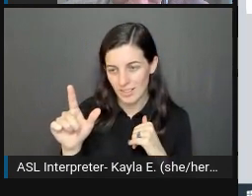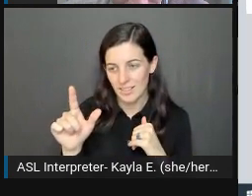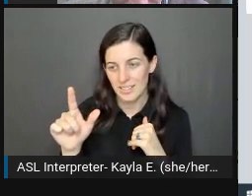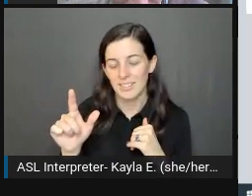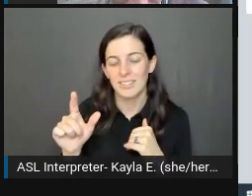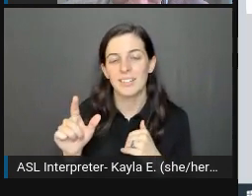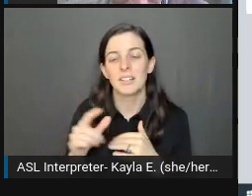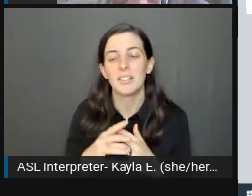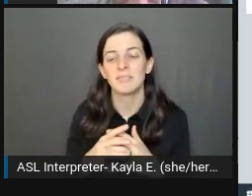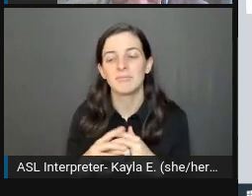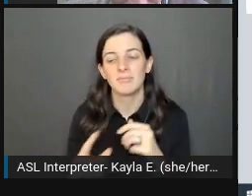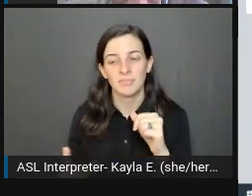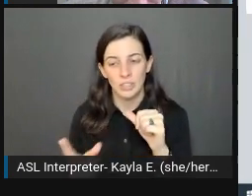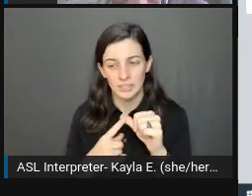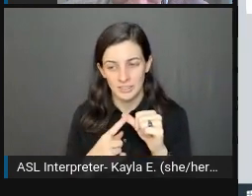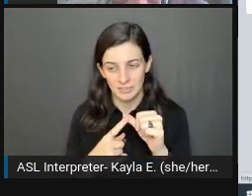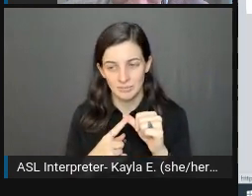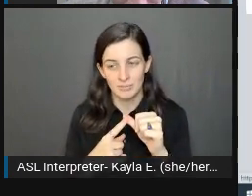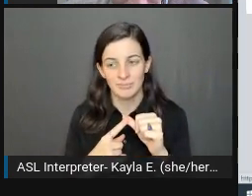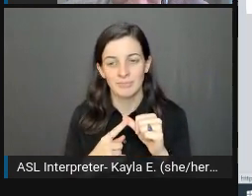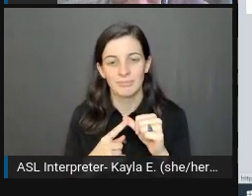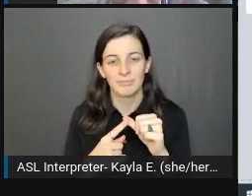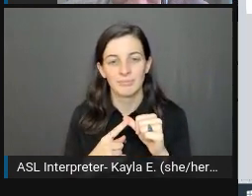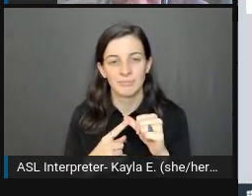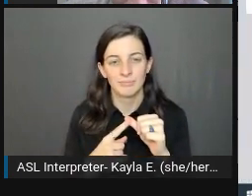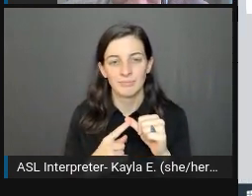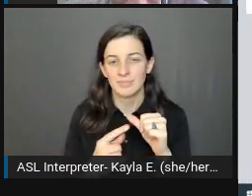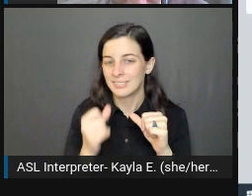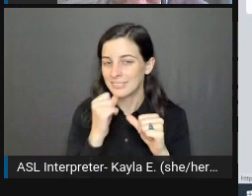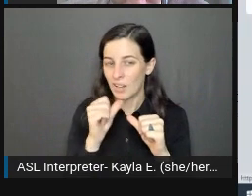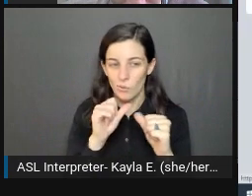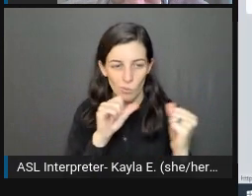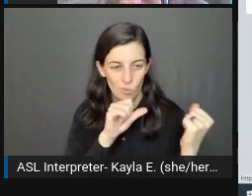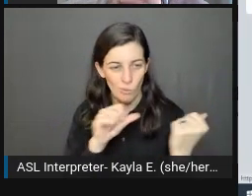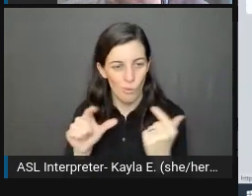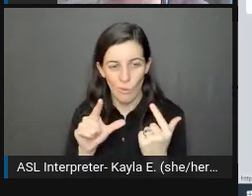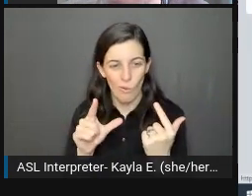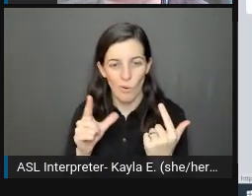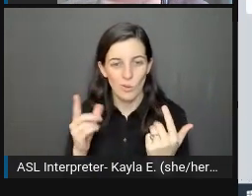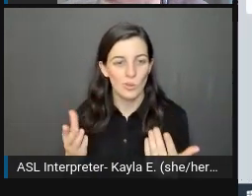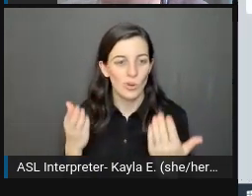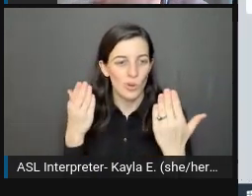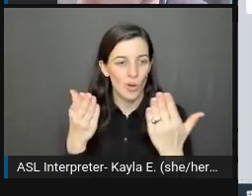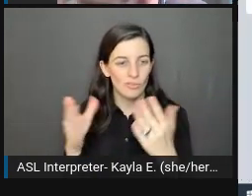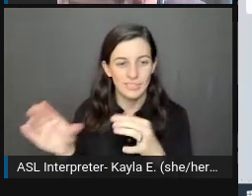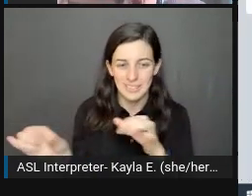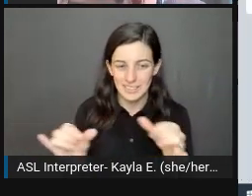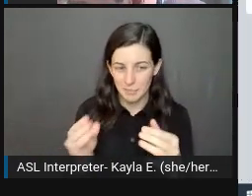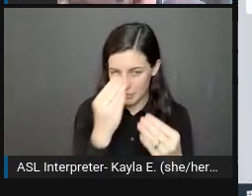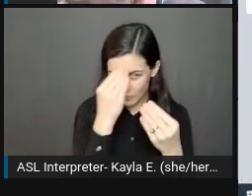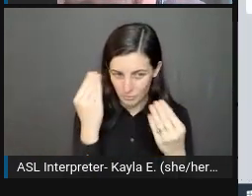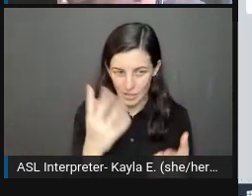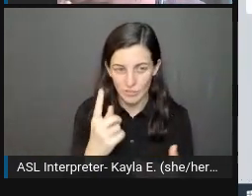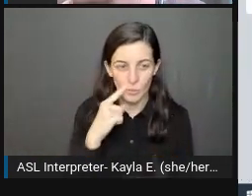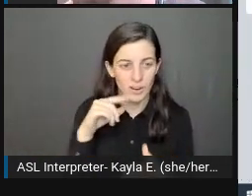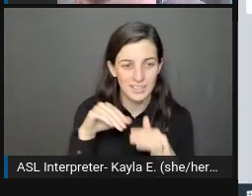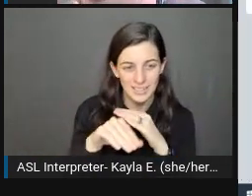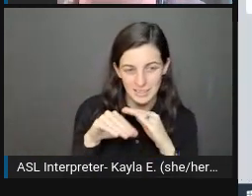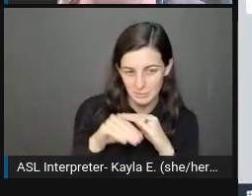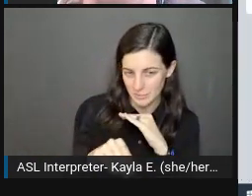First of all, not all of this information refers to accessibility for screen reader users.